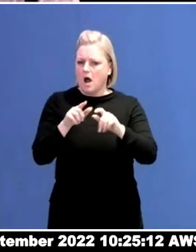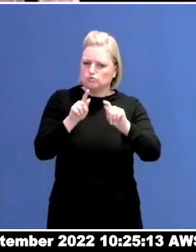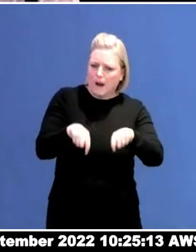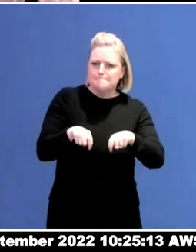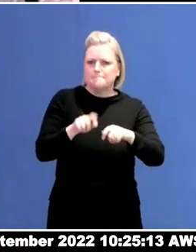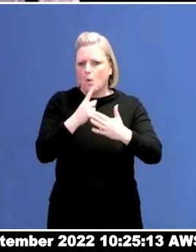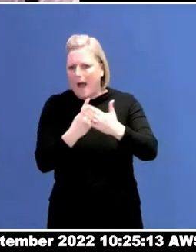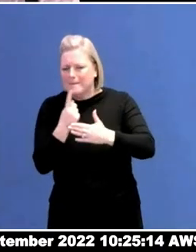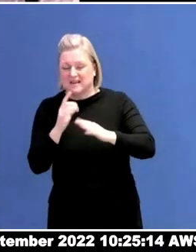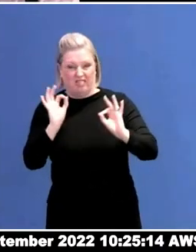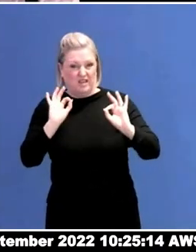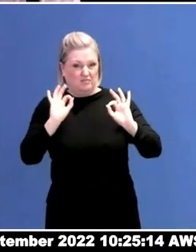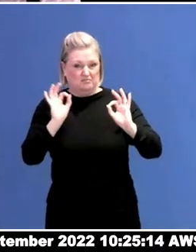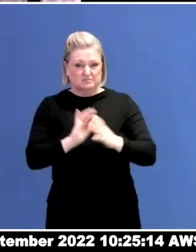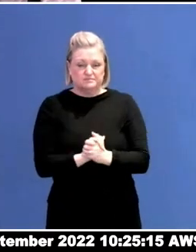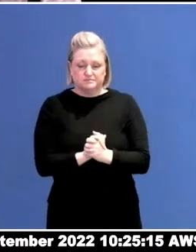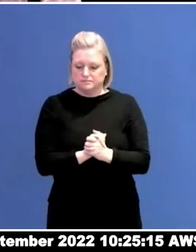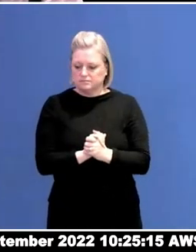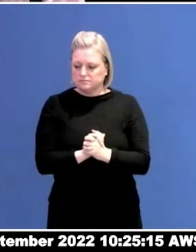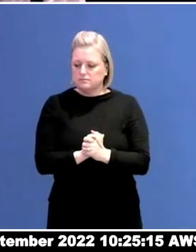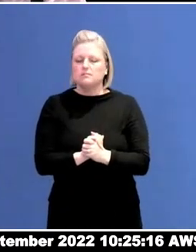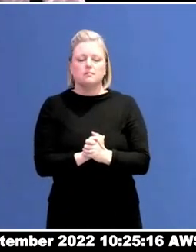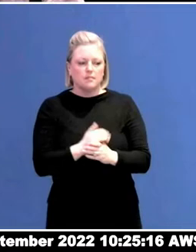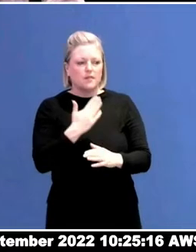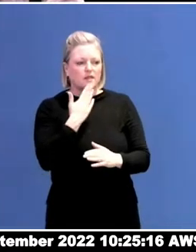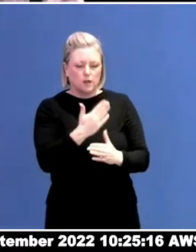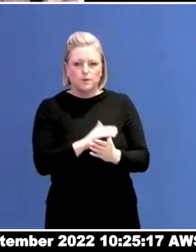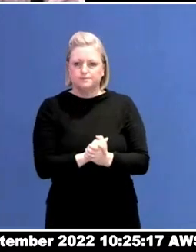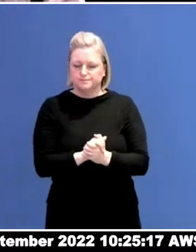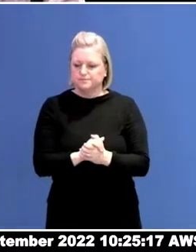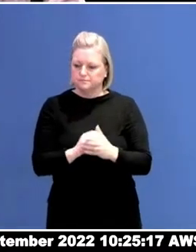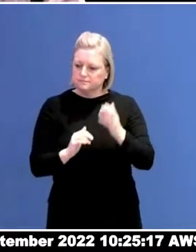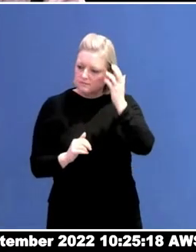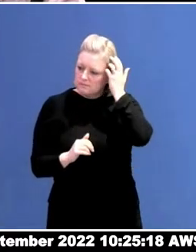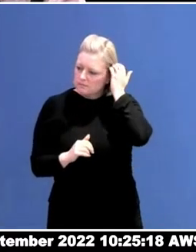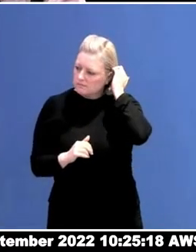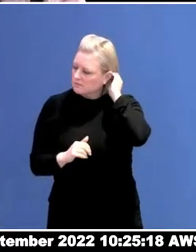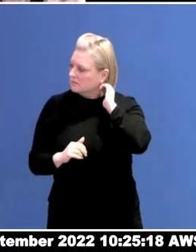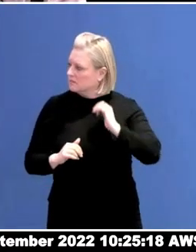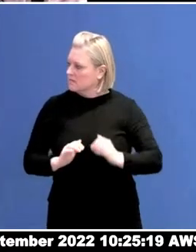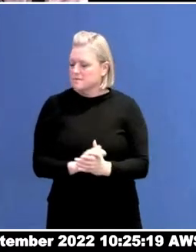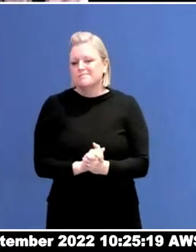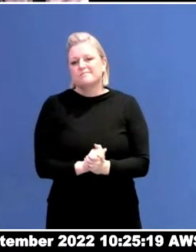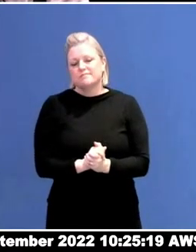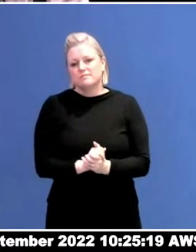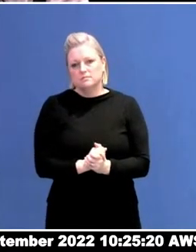COMMISSIONER McEWIN: Thank you. Were you present when they spoke to Aaron?